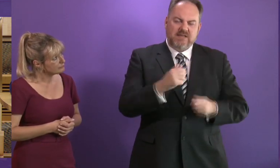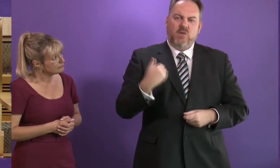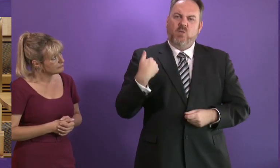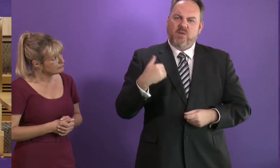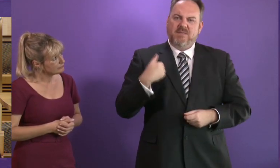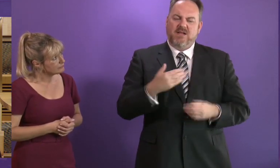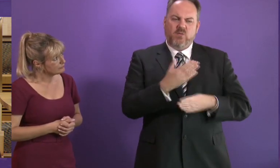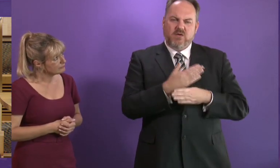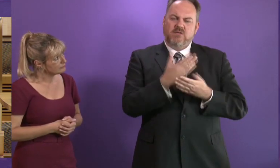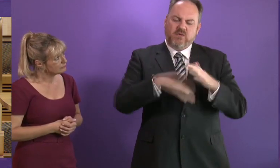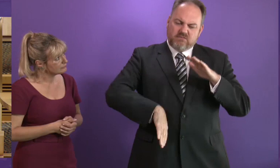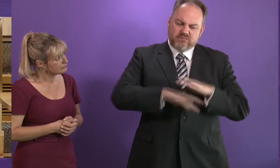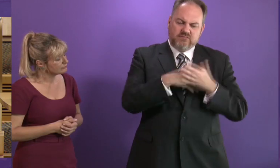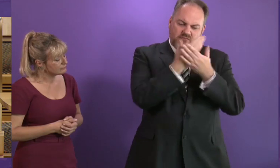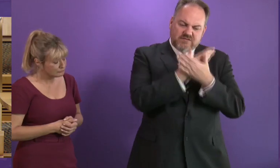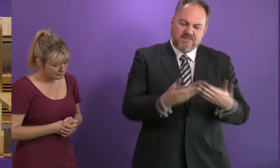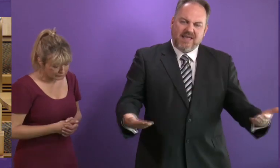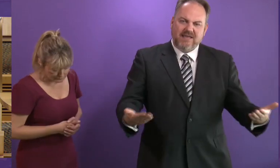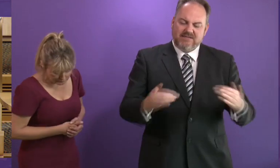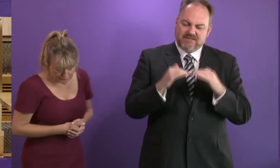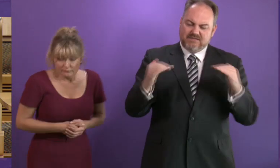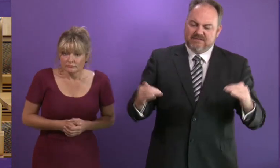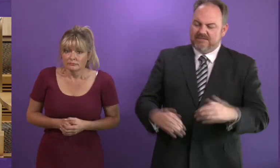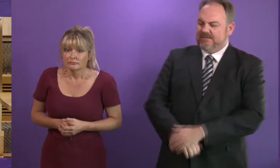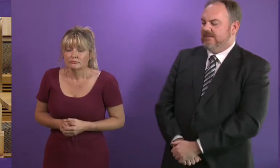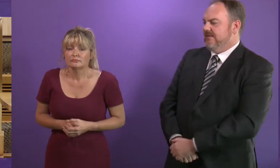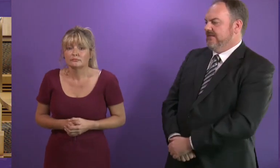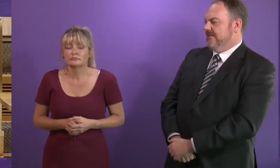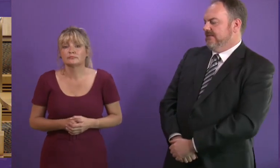The First Minister (Nicola Sturgeon):